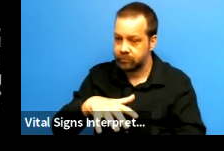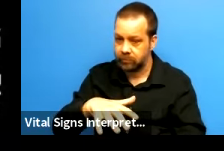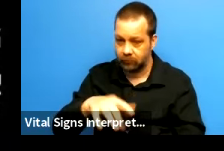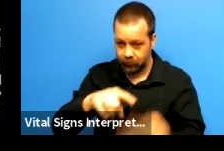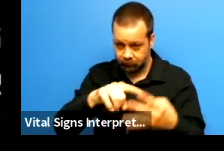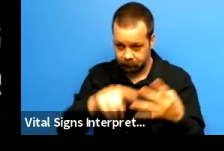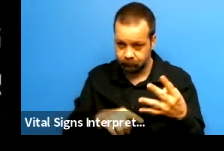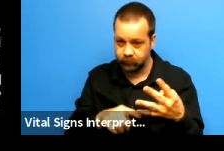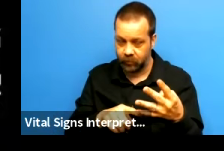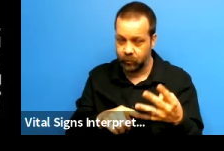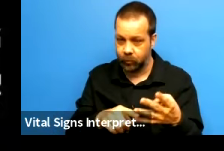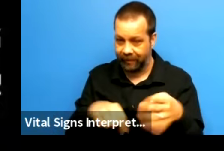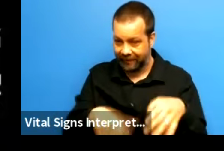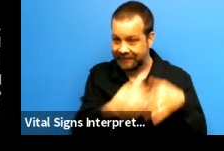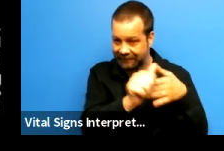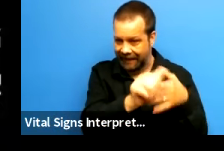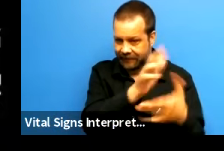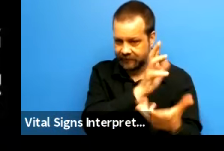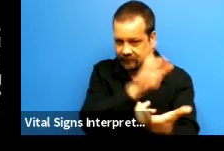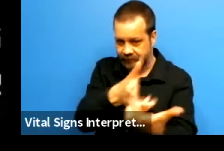with this guidance and framework.